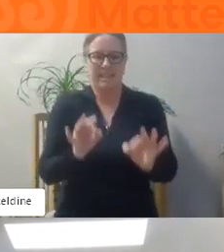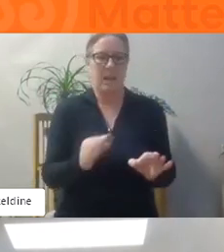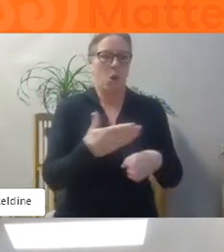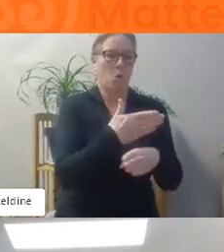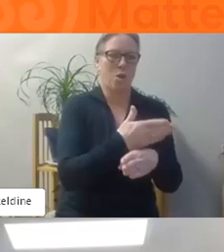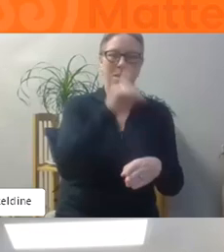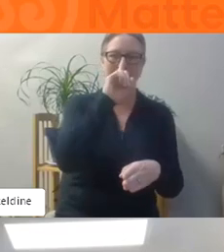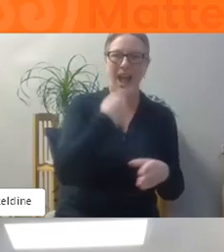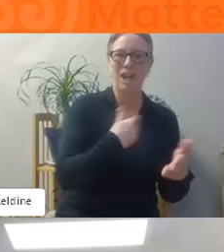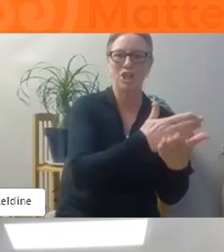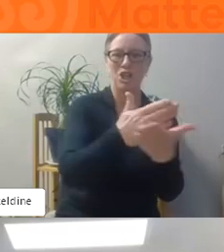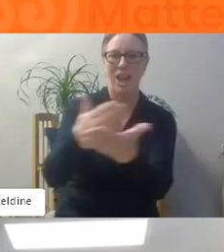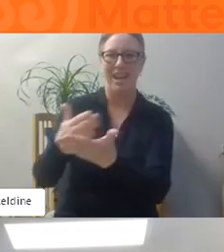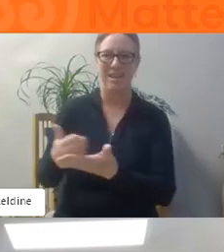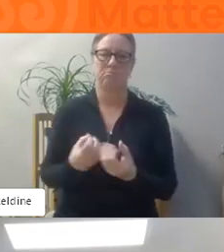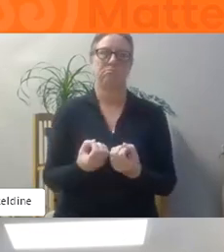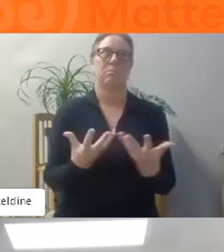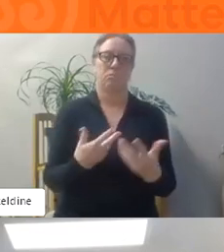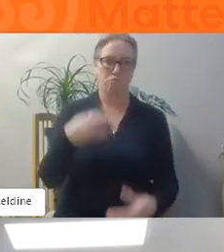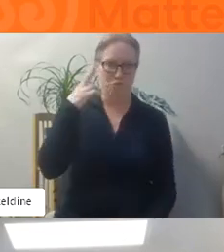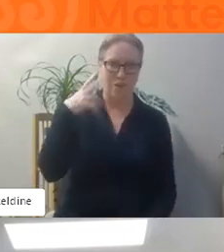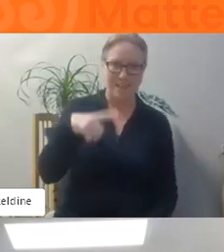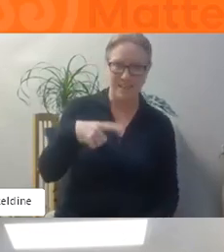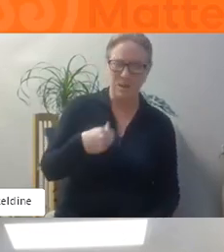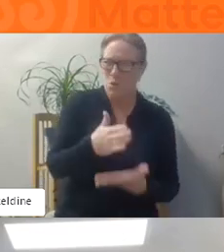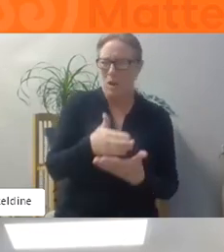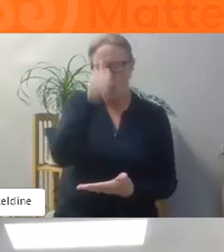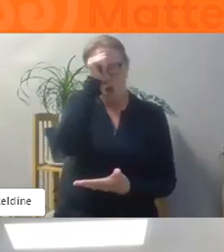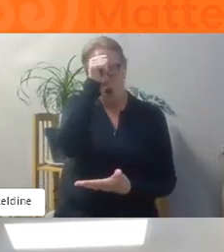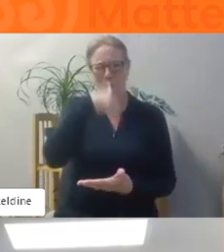to a number of reasons. But surely we know we need to do more and